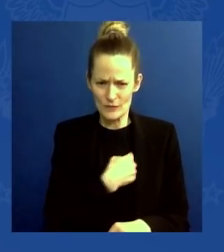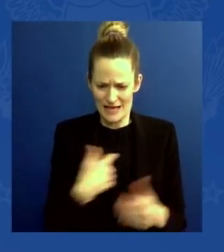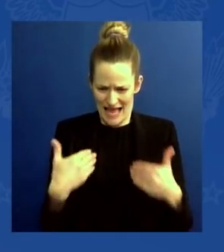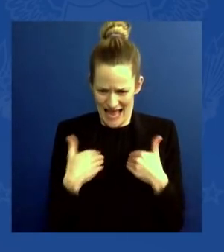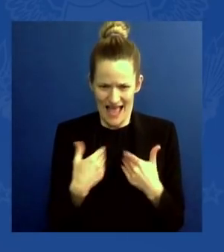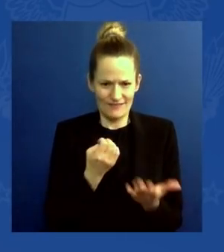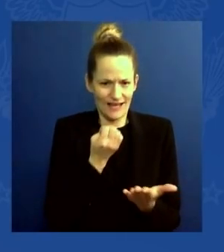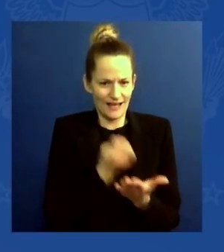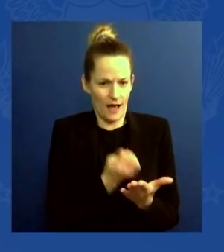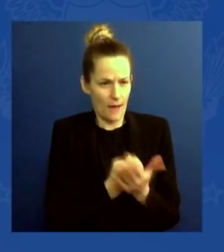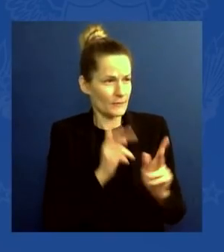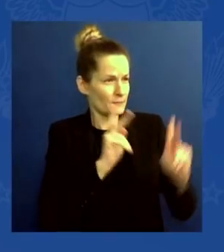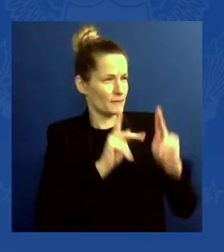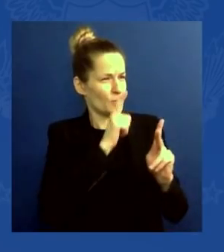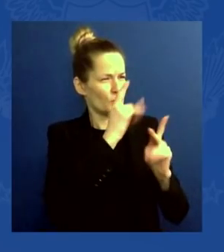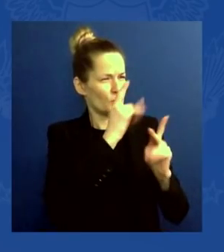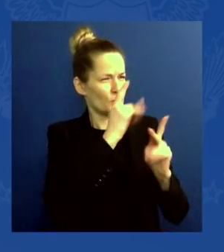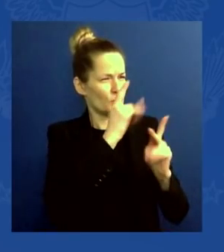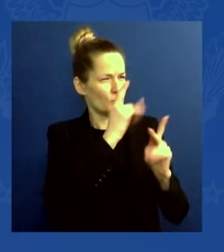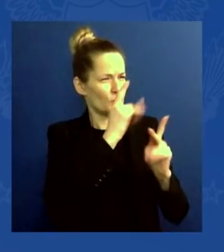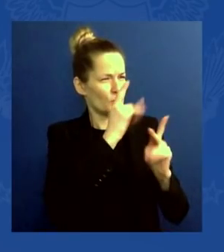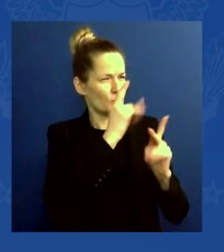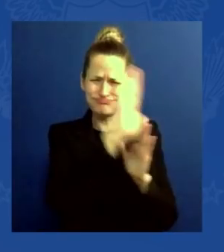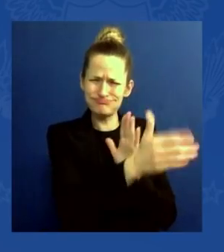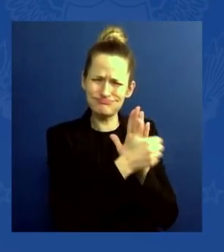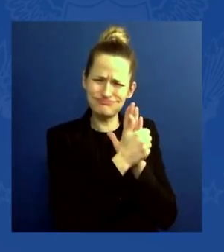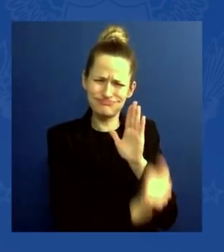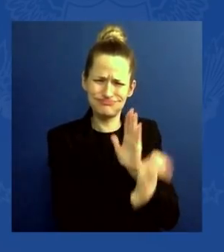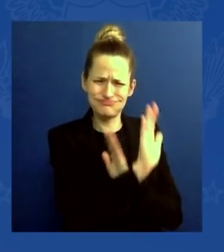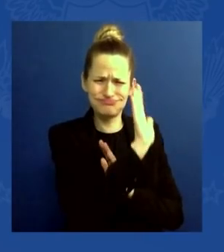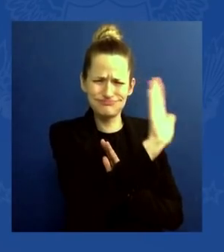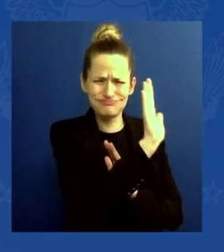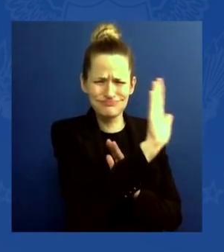not create them, ease them -- ease those pressures.